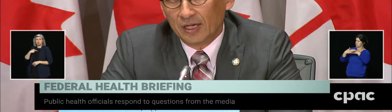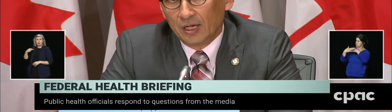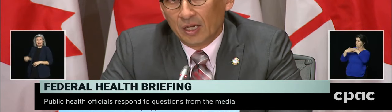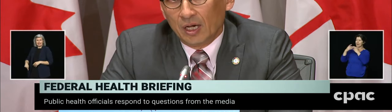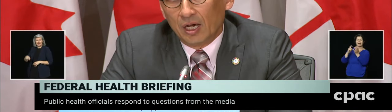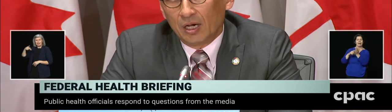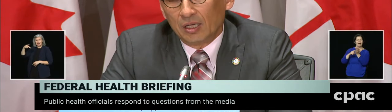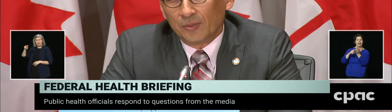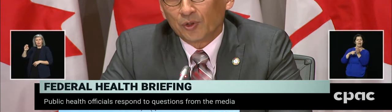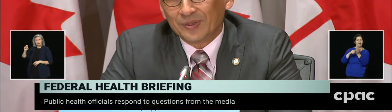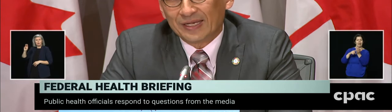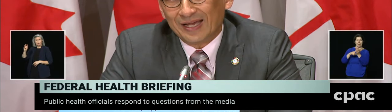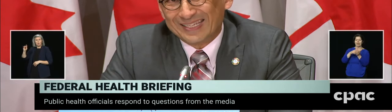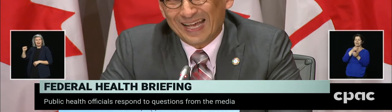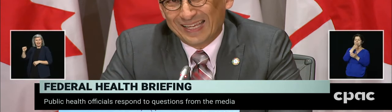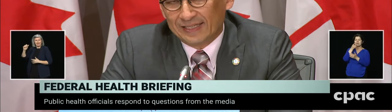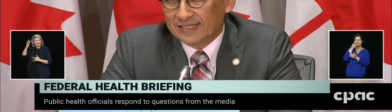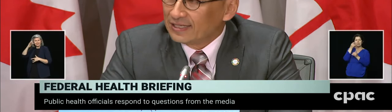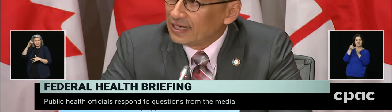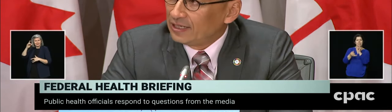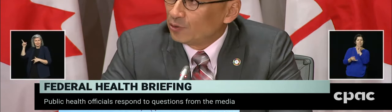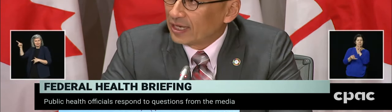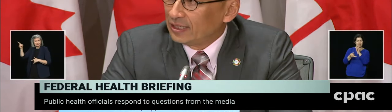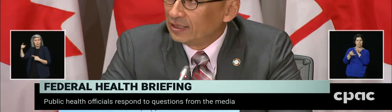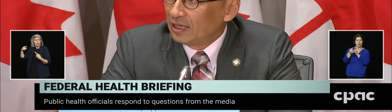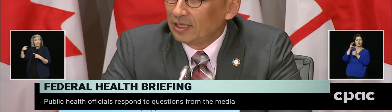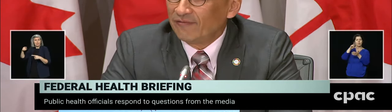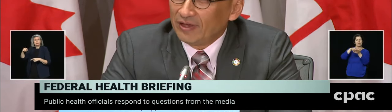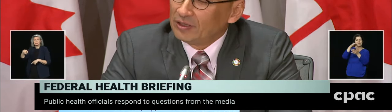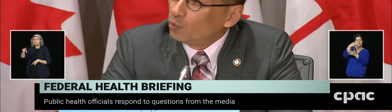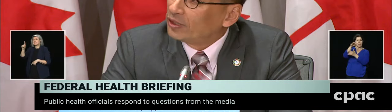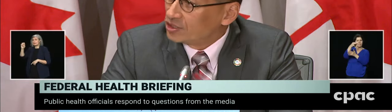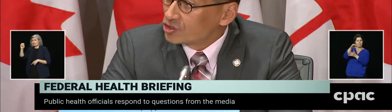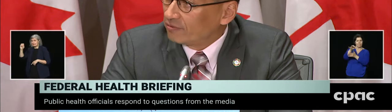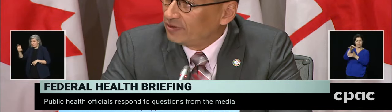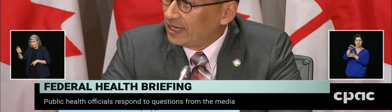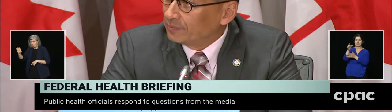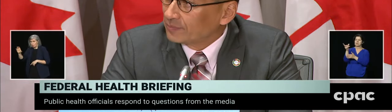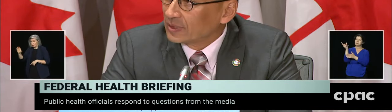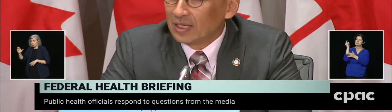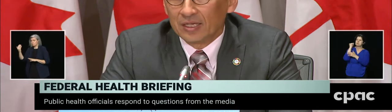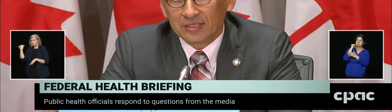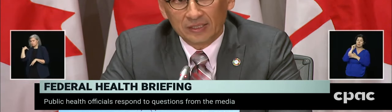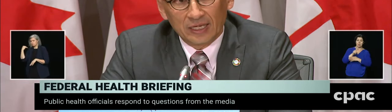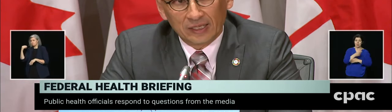REPORTS ABOUT A PNEUMONIA OF UNKNOWN ORIGIN IN CHINA AS OF